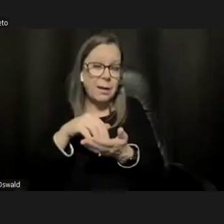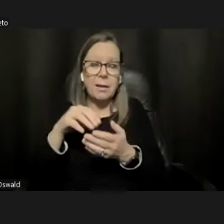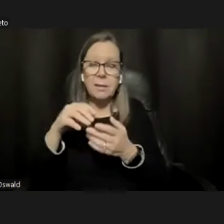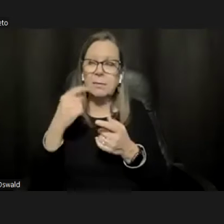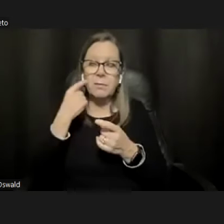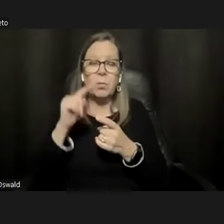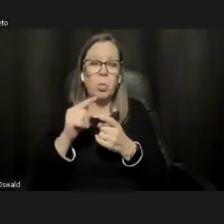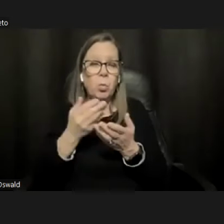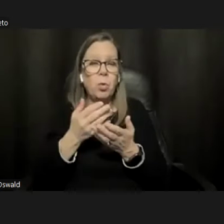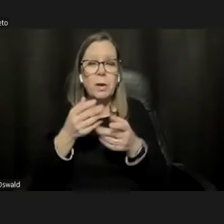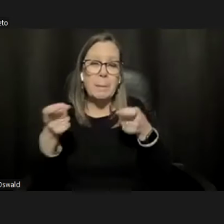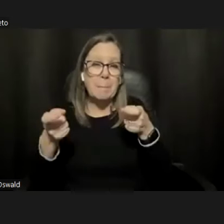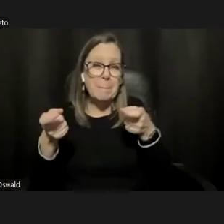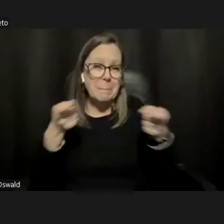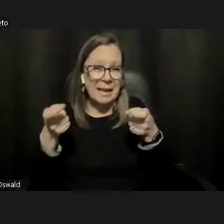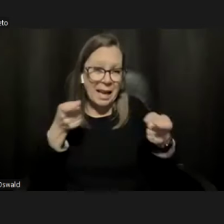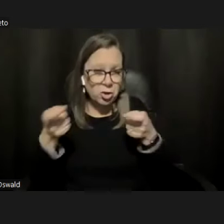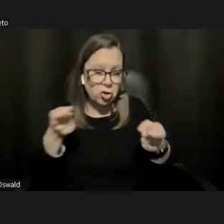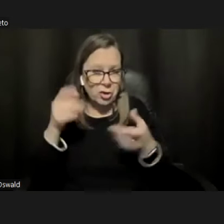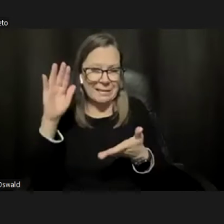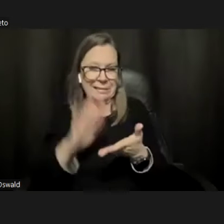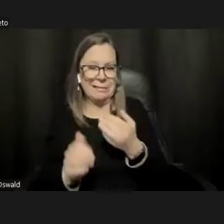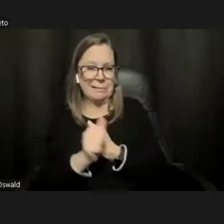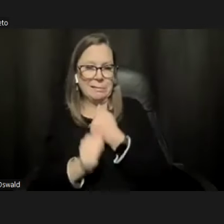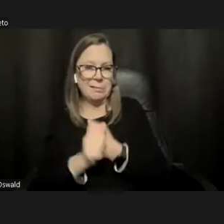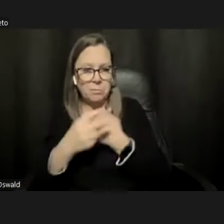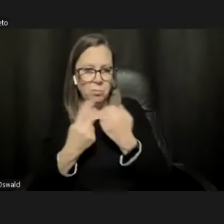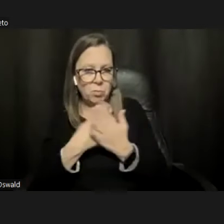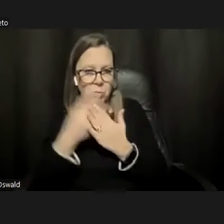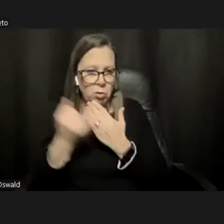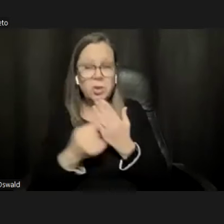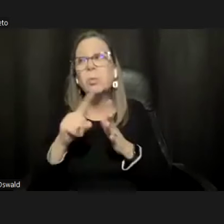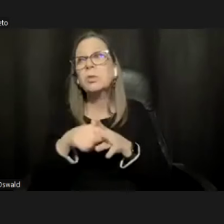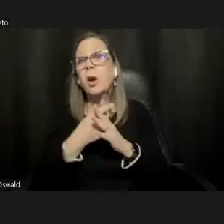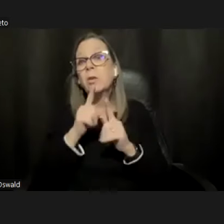We are starting to report our snowpack, again. We are in that.